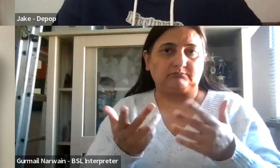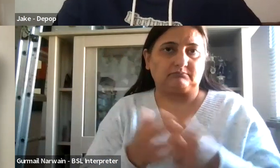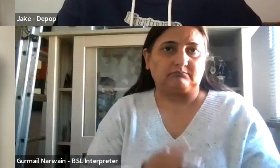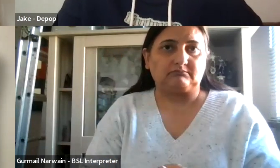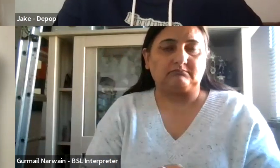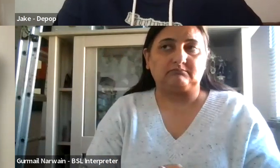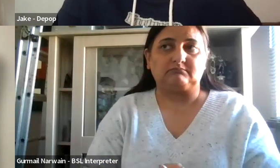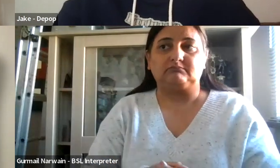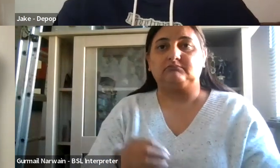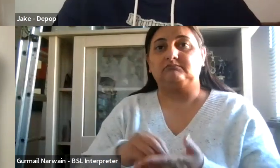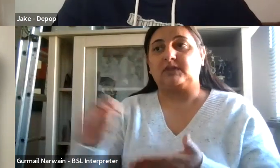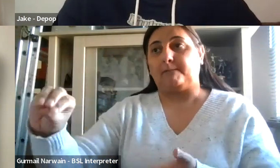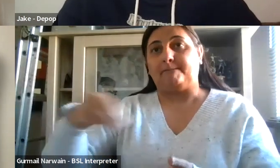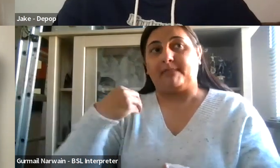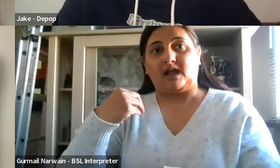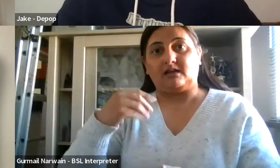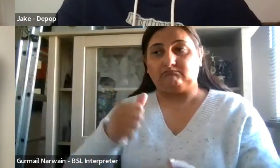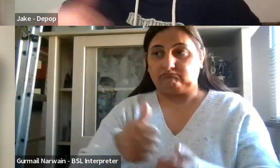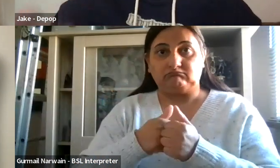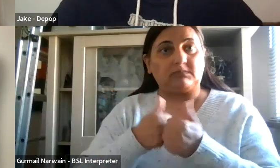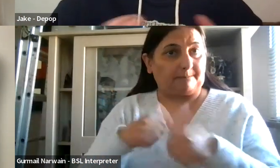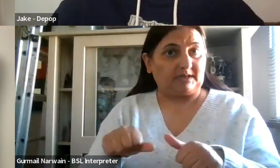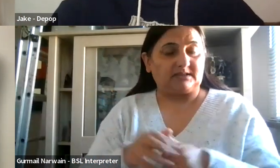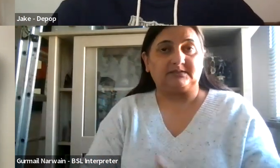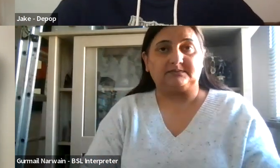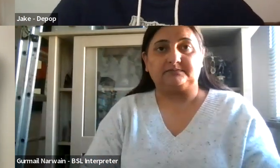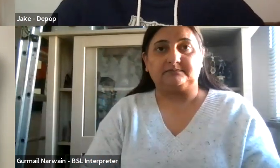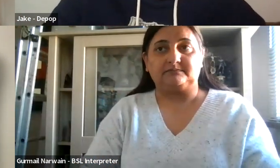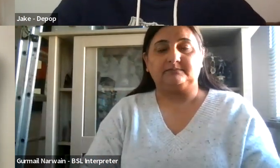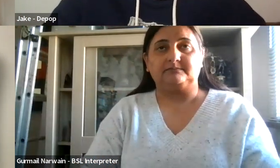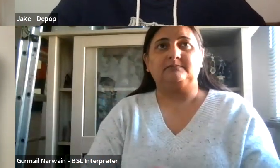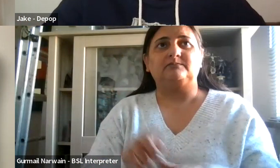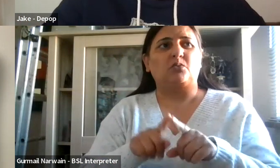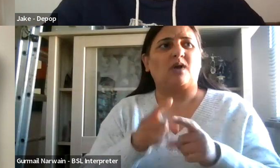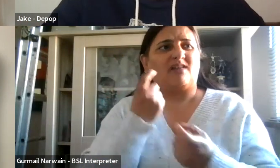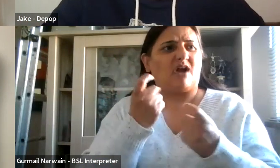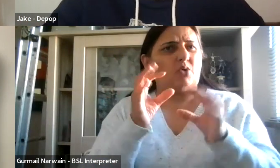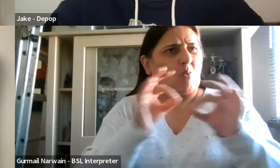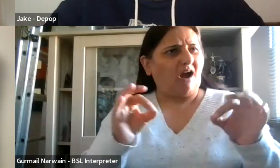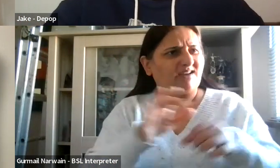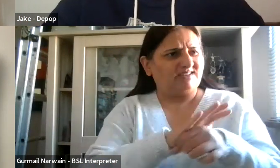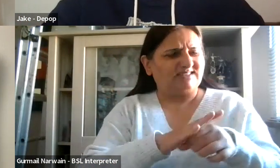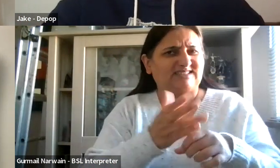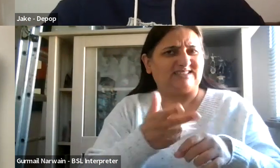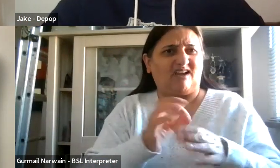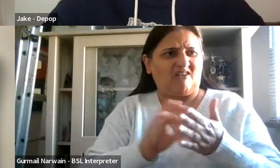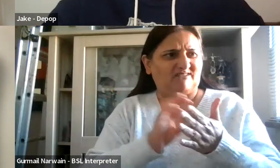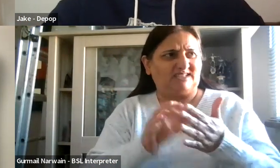Then get reimbursed through the company, who could support me with that, and also find me somewhere a little bit quieter, to sit in the office if I needed it. And final me somewhere quieter to sit in the office if I needed it.